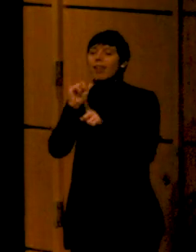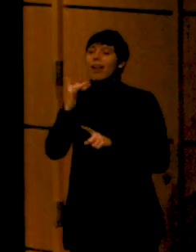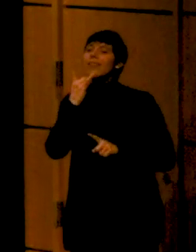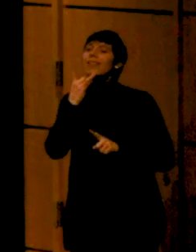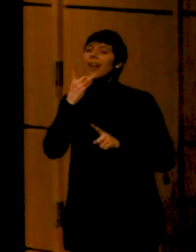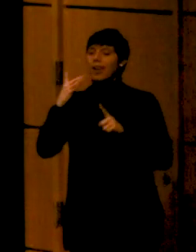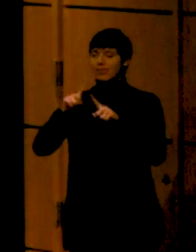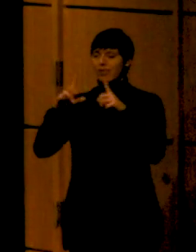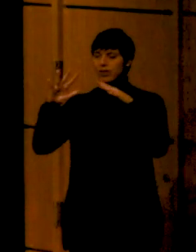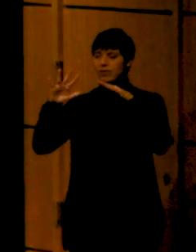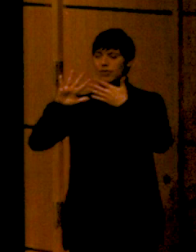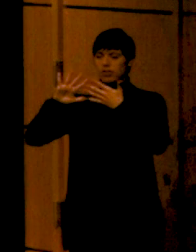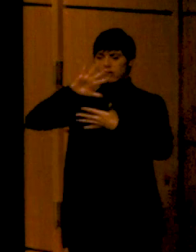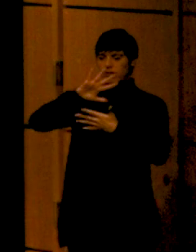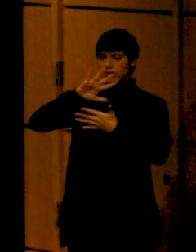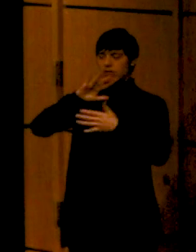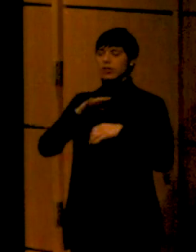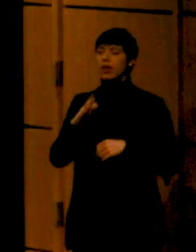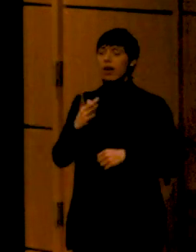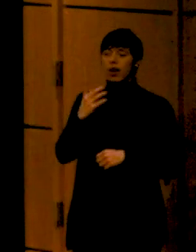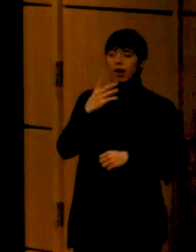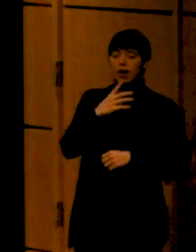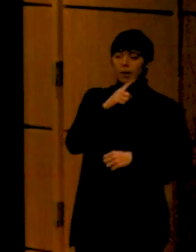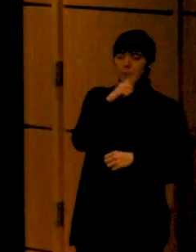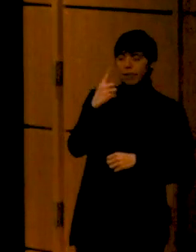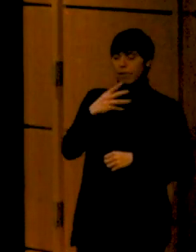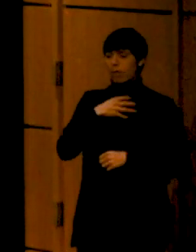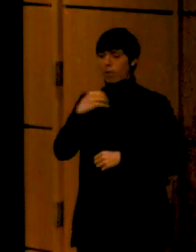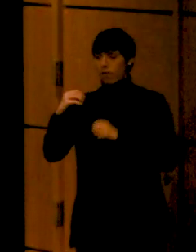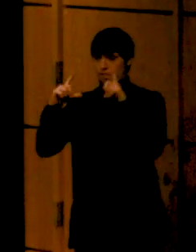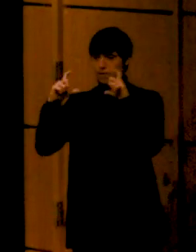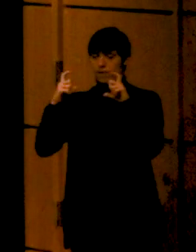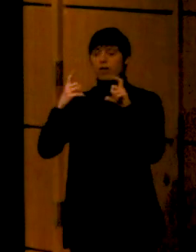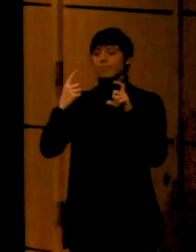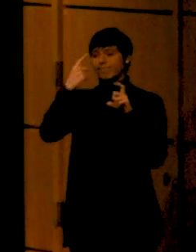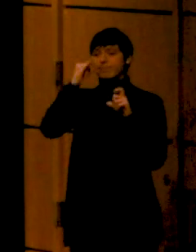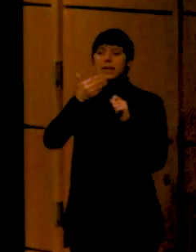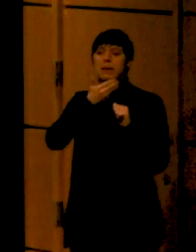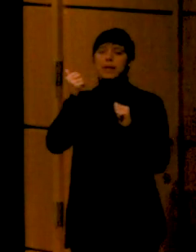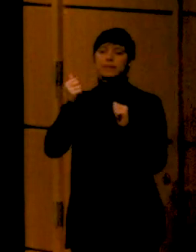And black and white photography was even more ideal for the subject because, of course,